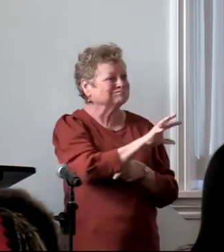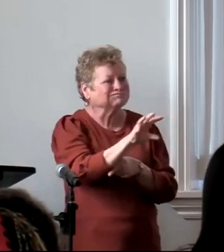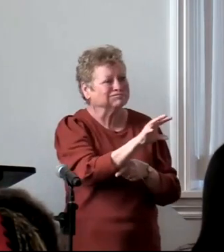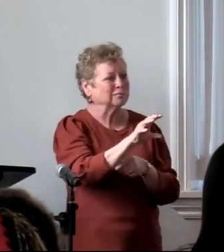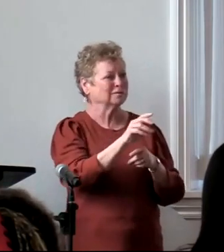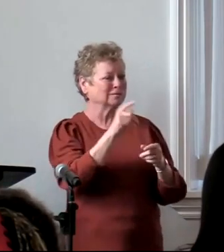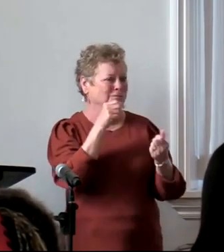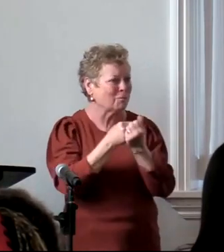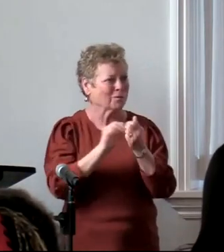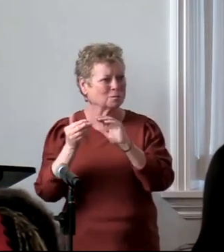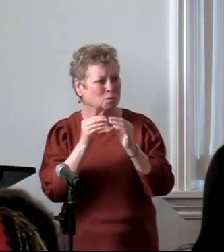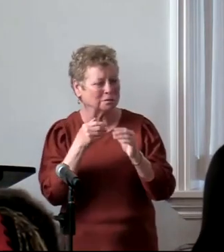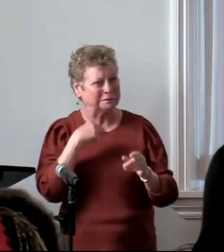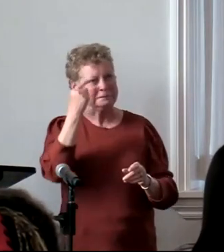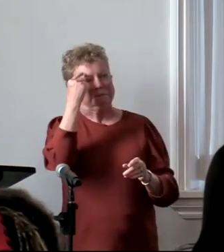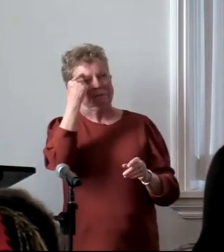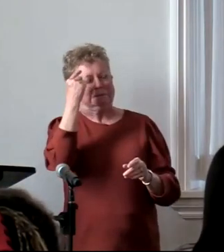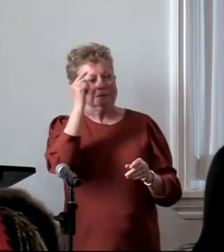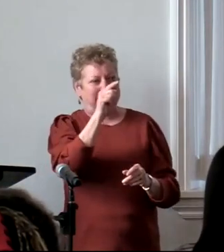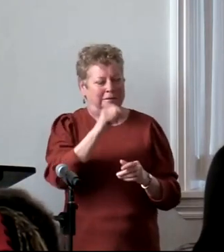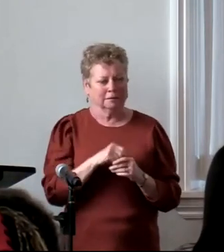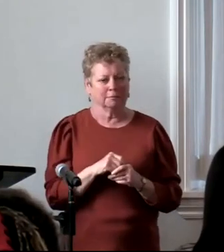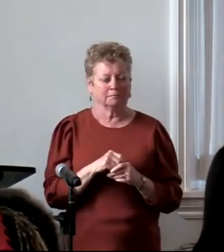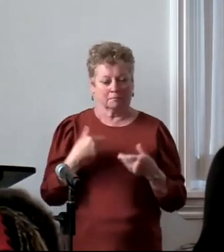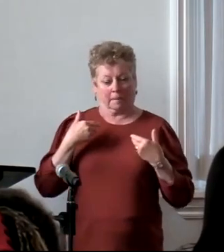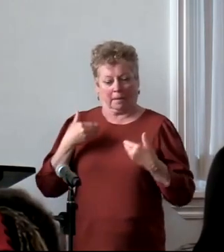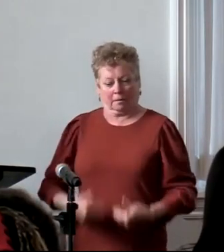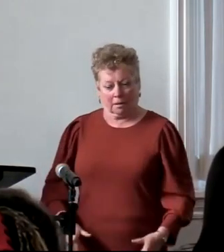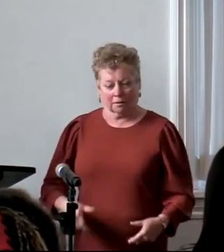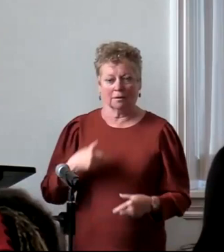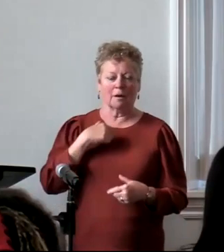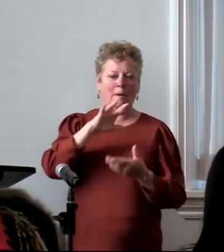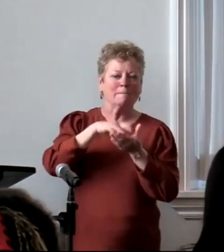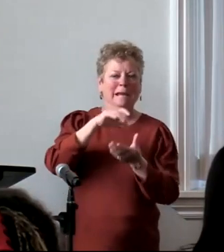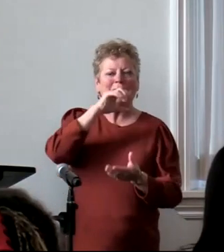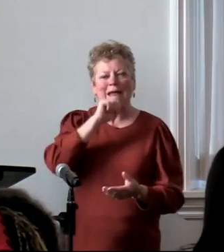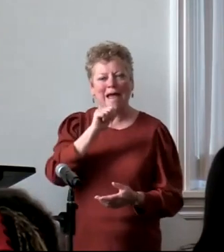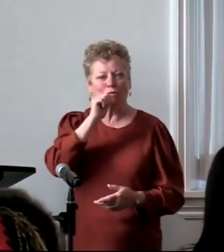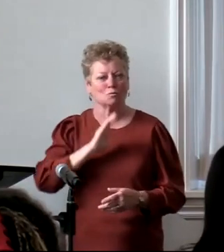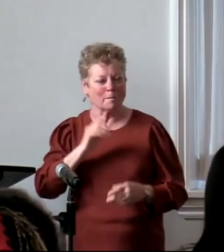I would like to just identify myself as a middle-aged woman with grey hair now.